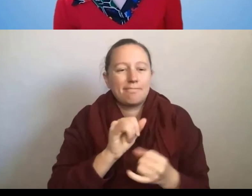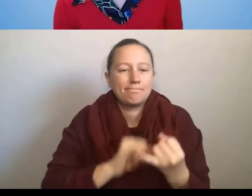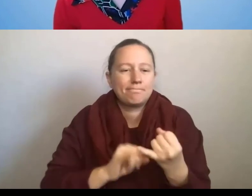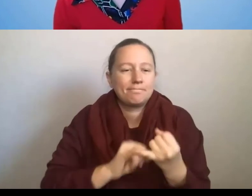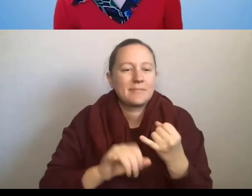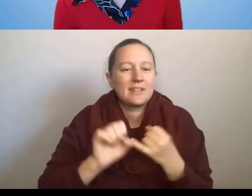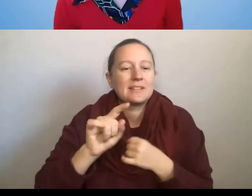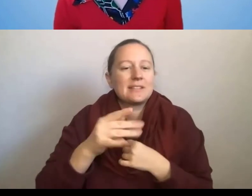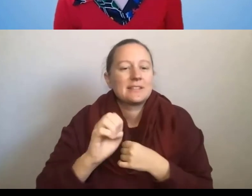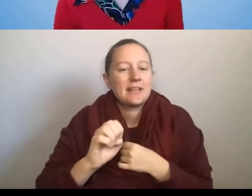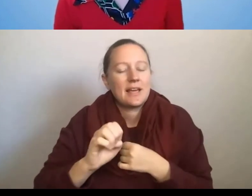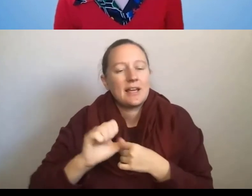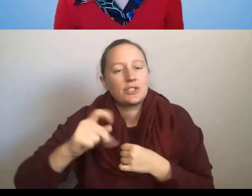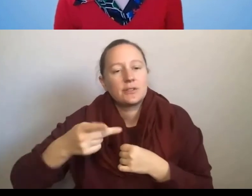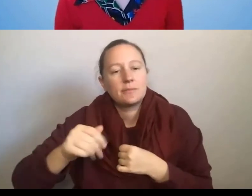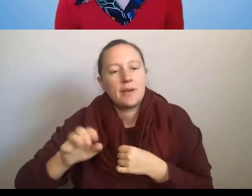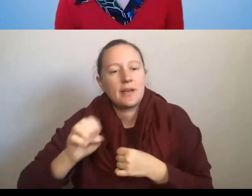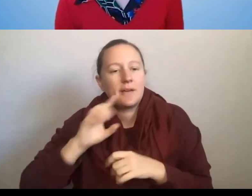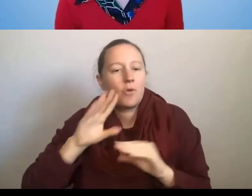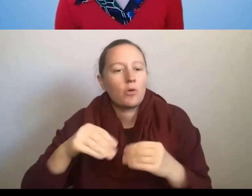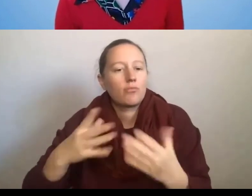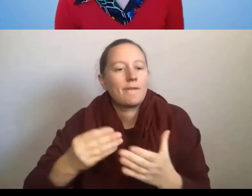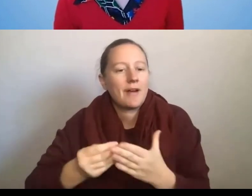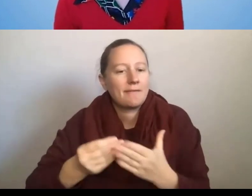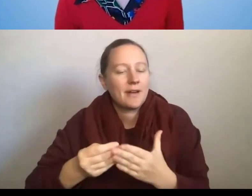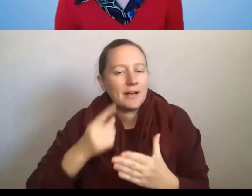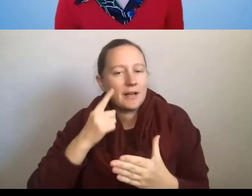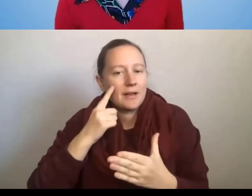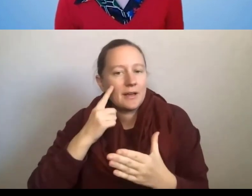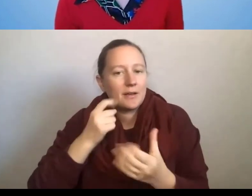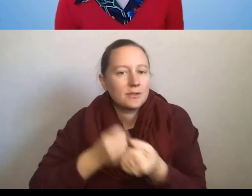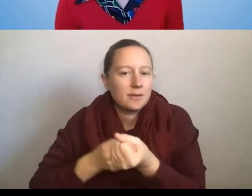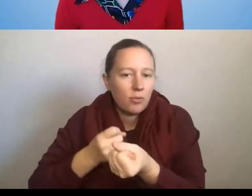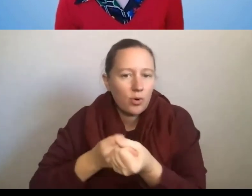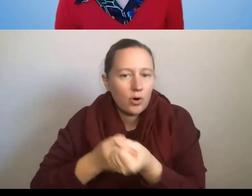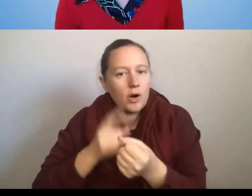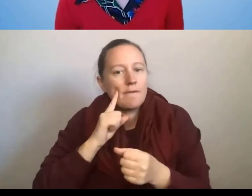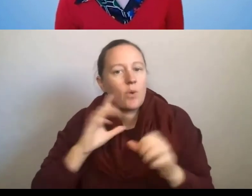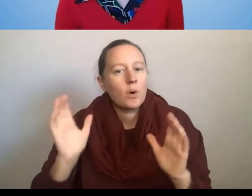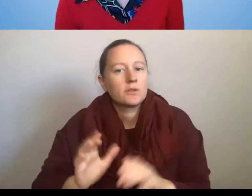to help provide funding and support to small businesses